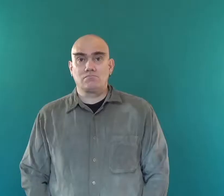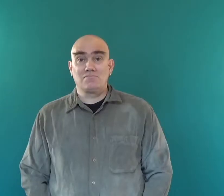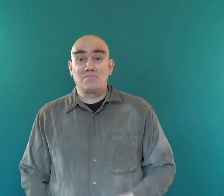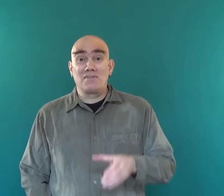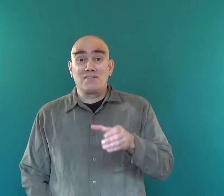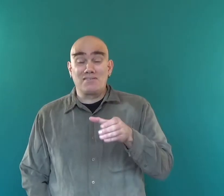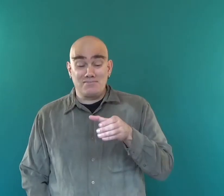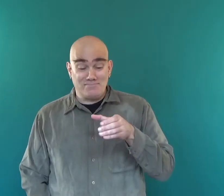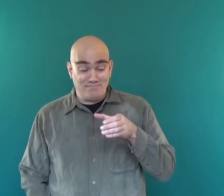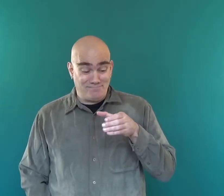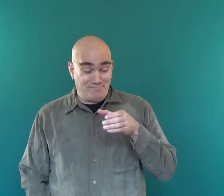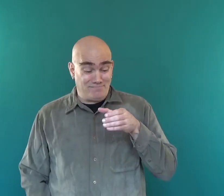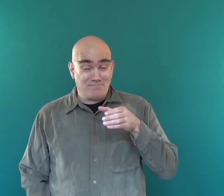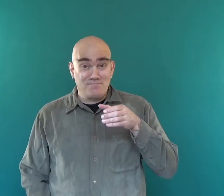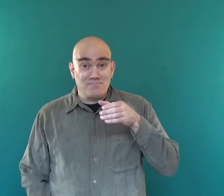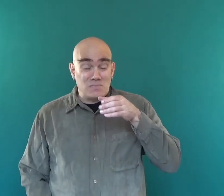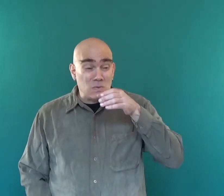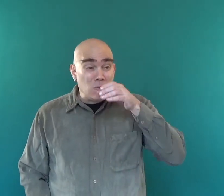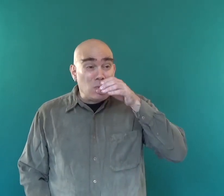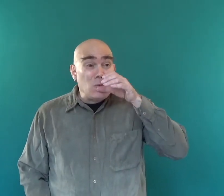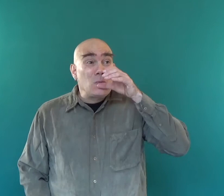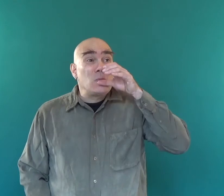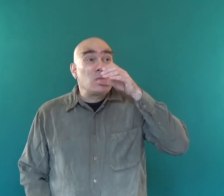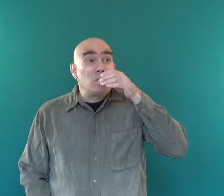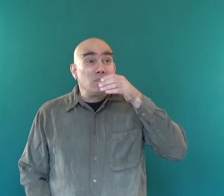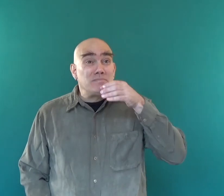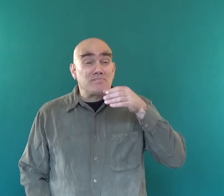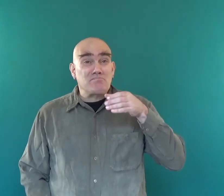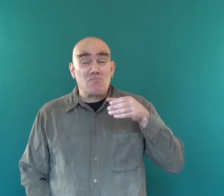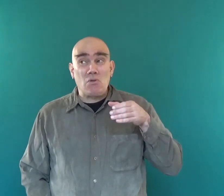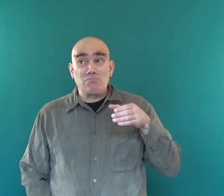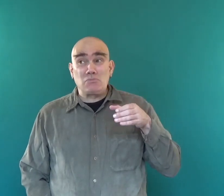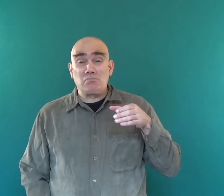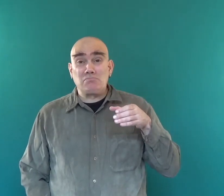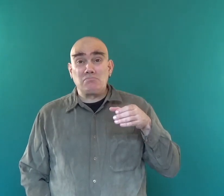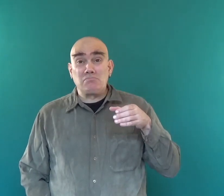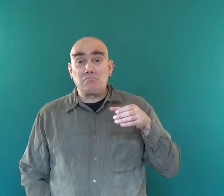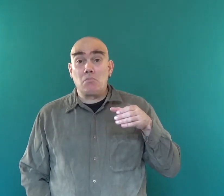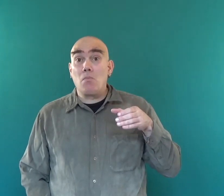Frog drank the tea, and then he said,